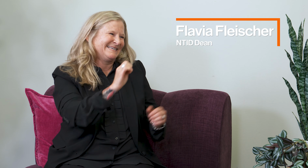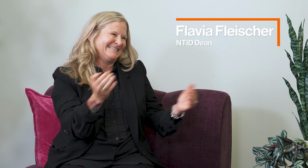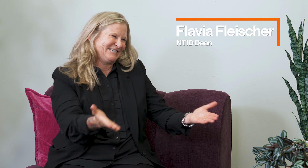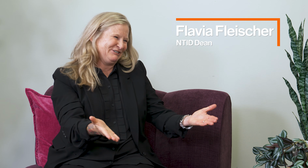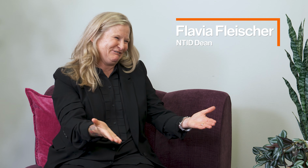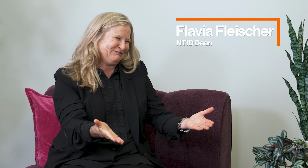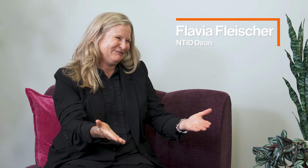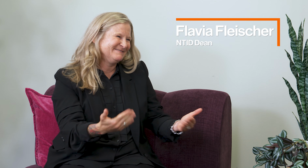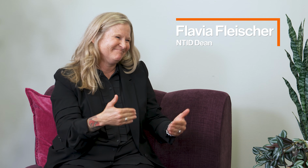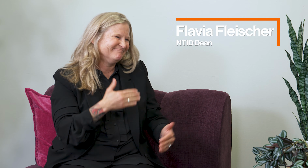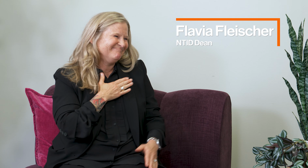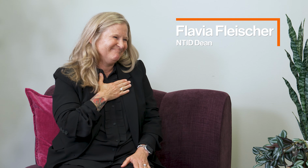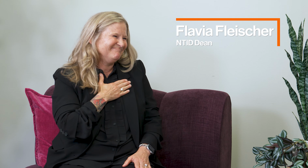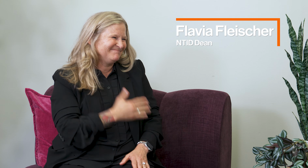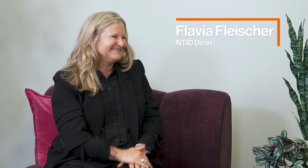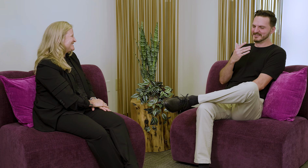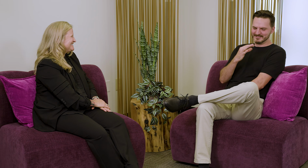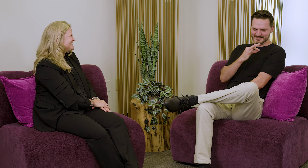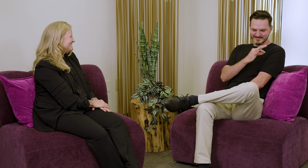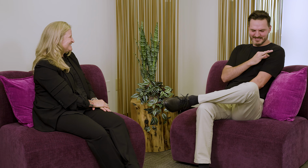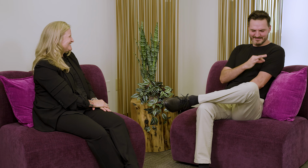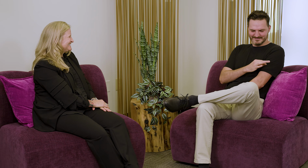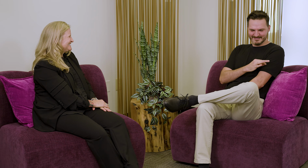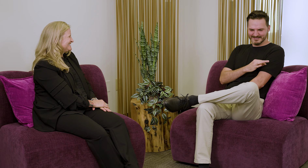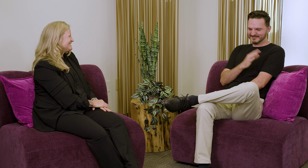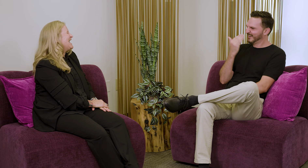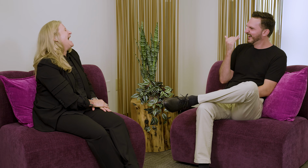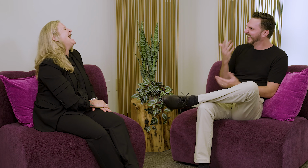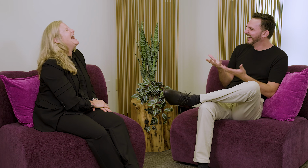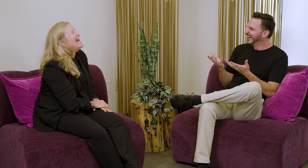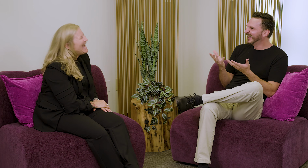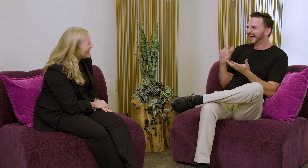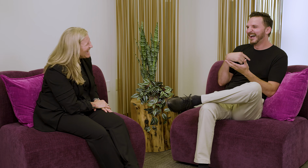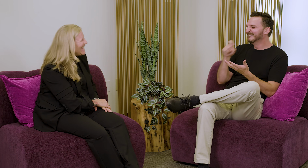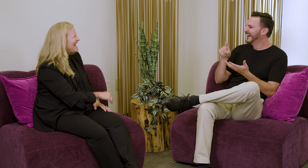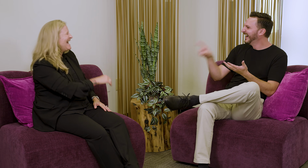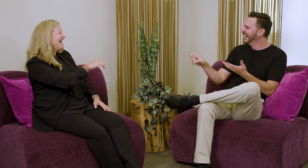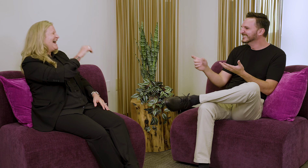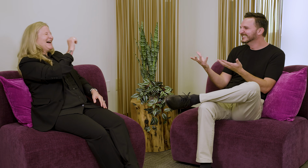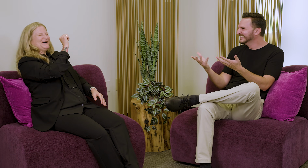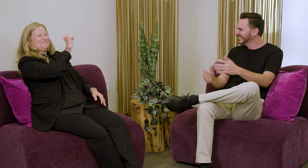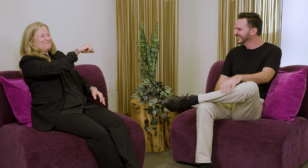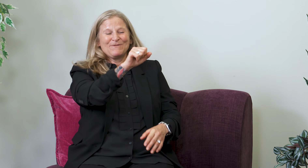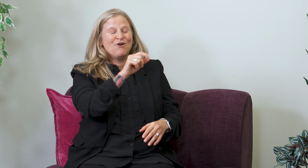I'm so happy to be here. Blake: Now your name sign, can you tell us a little bit about that? I just have to ask.